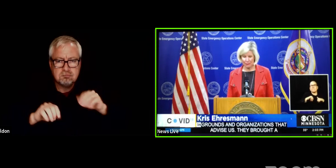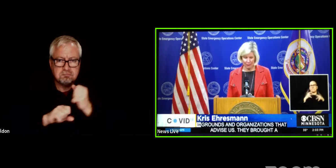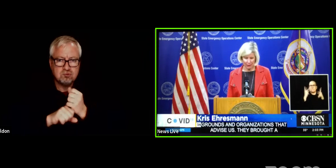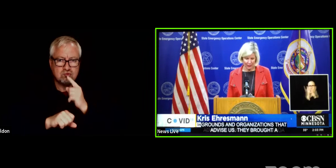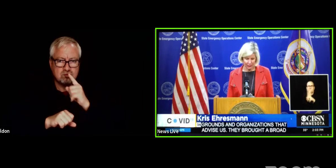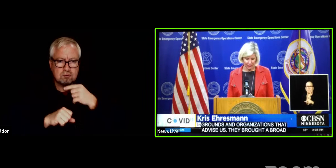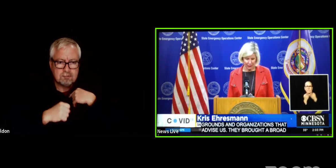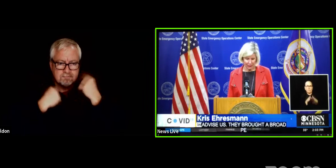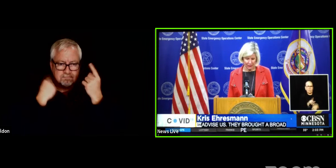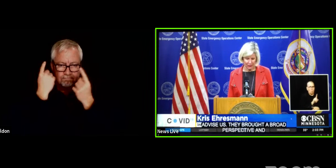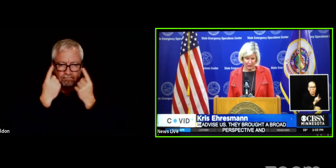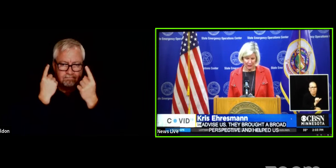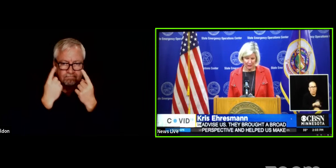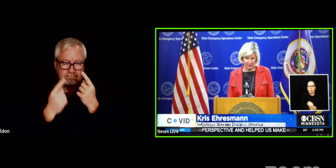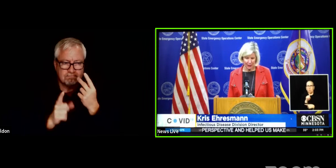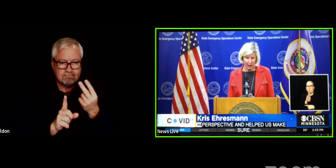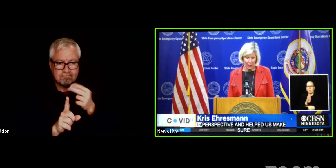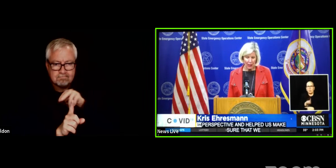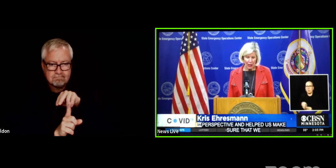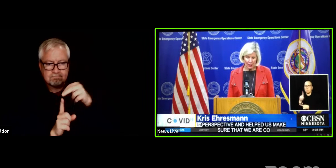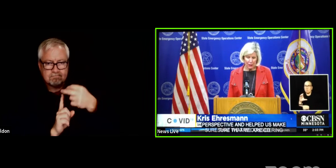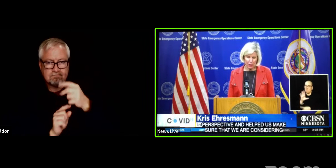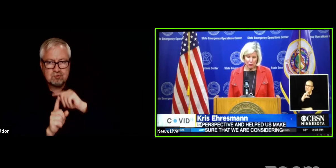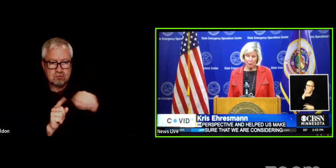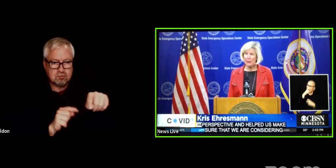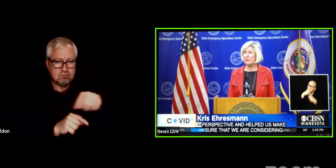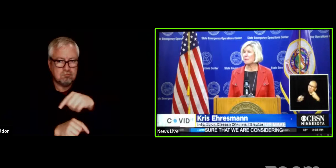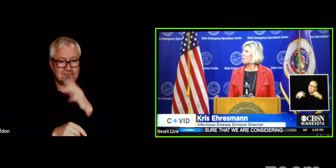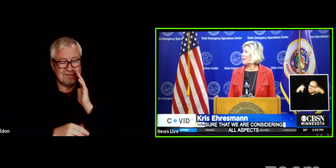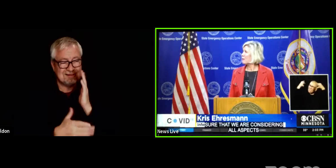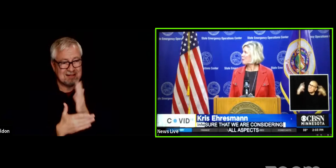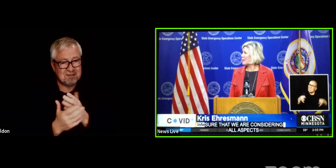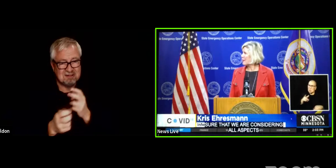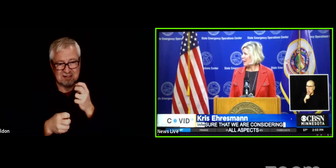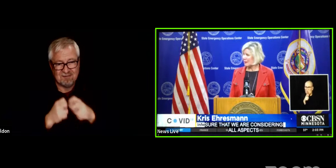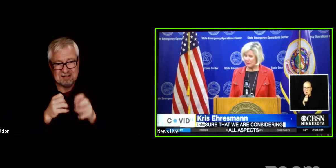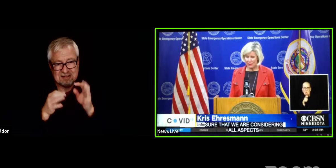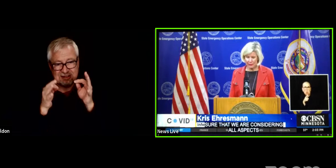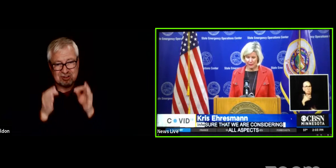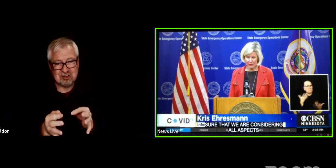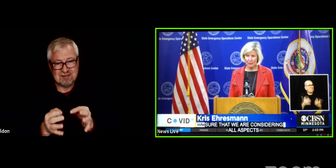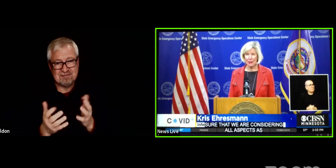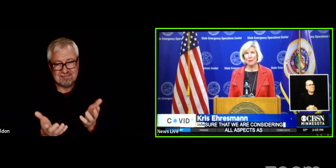SOME VERY DIFFICULT DECISIONS. THE GROUP HAS MET THREE TIMES SINCE SEPTEMBER